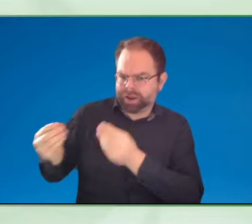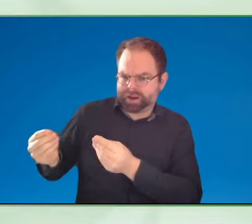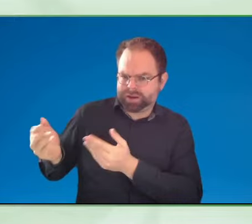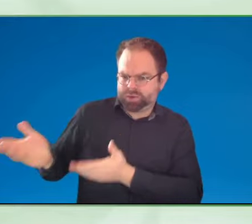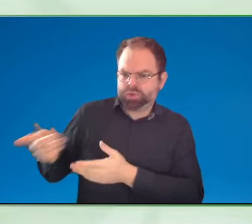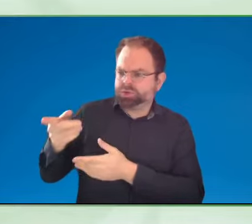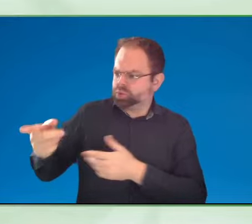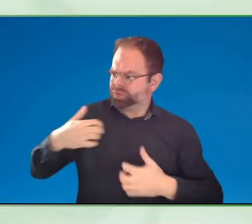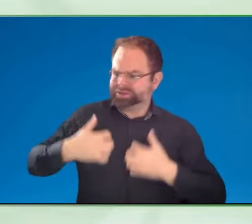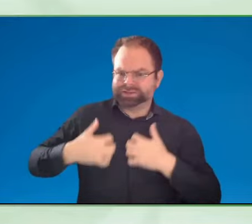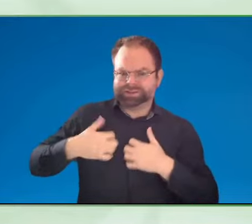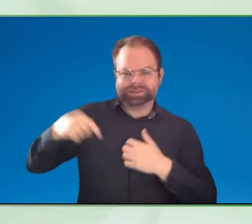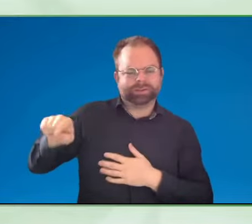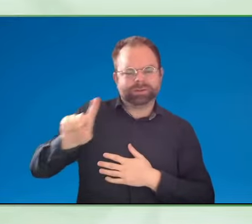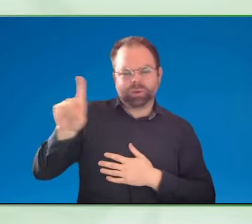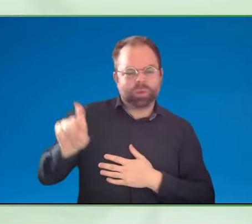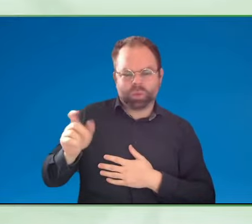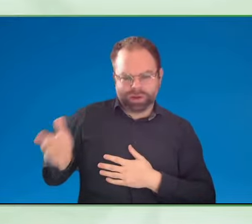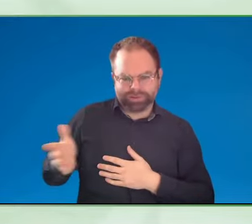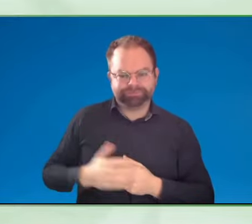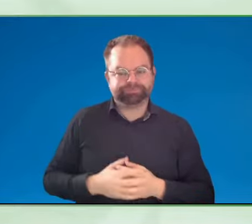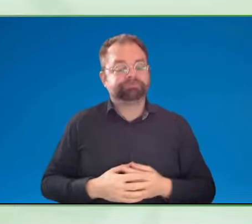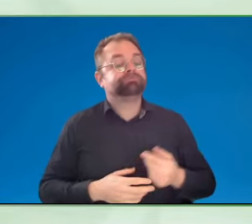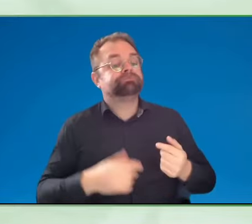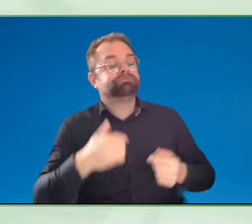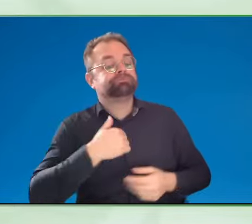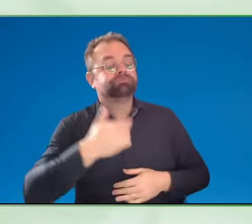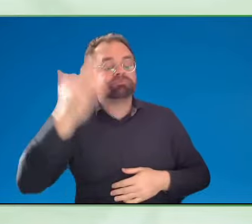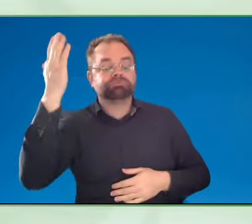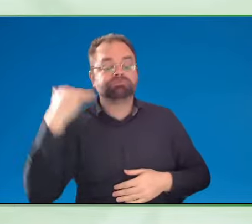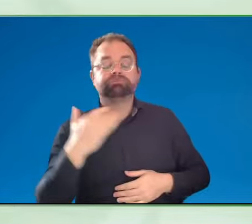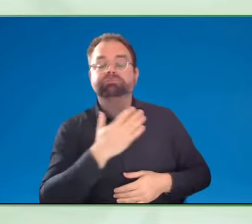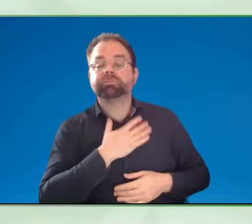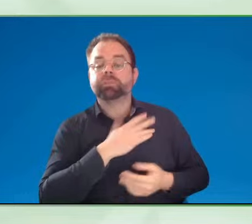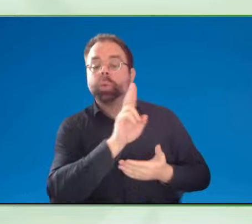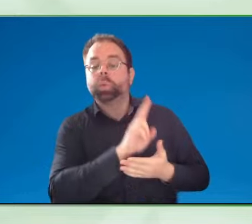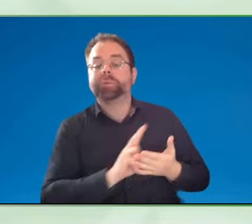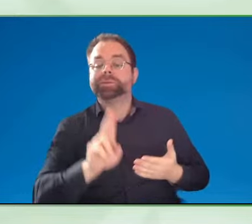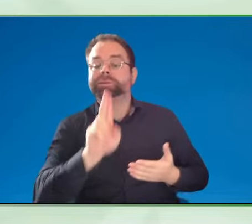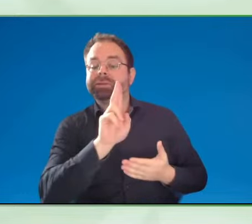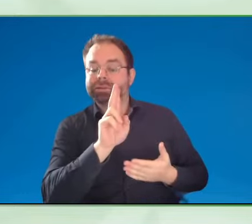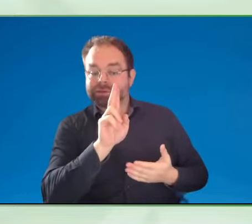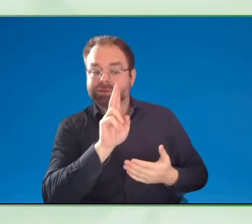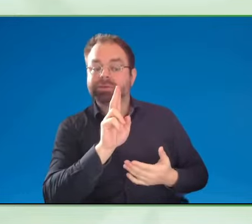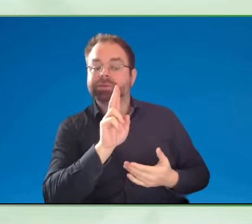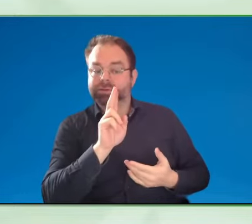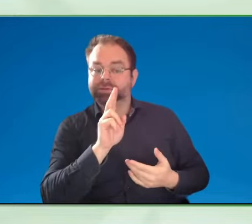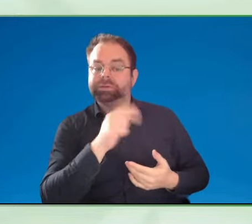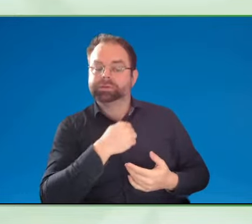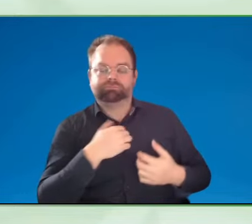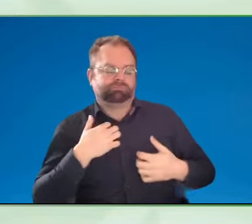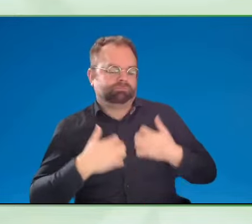Turns out that social work wasn't something that really suited me, so I went on and found a job in the library space.